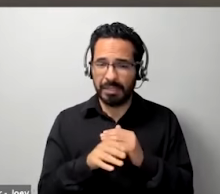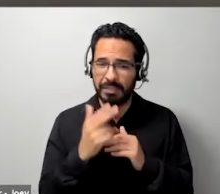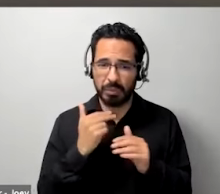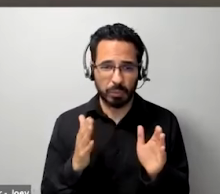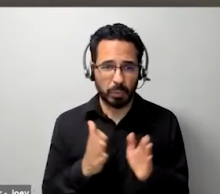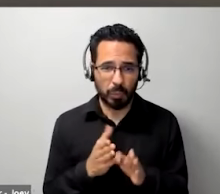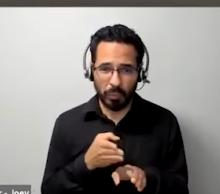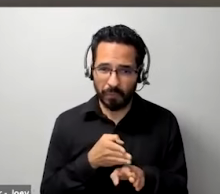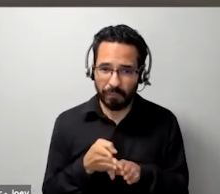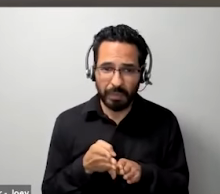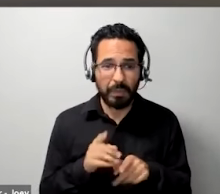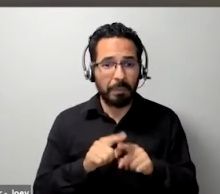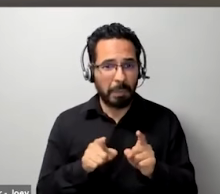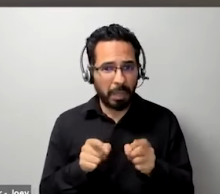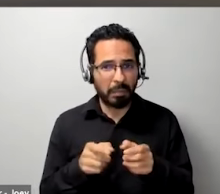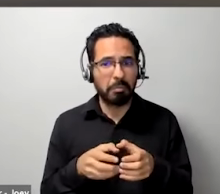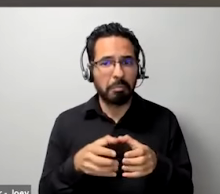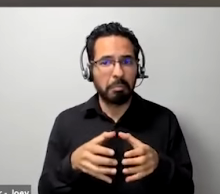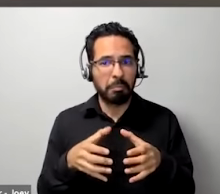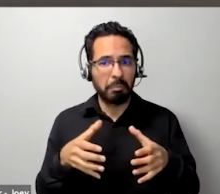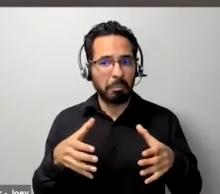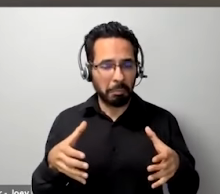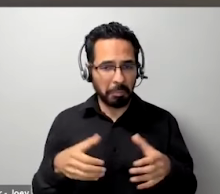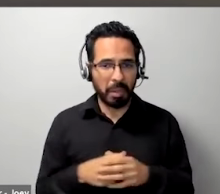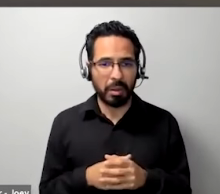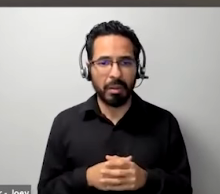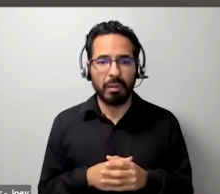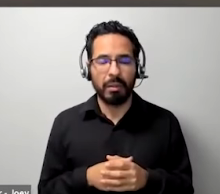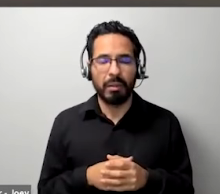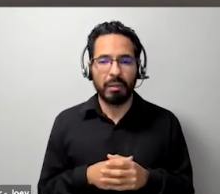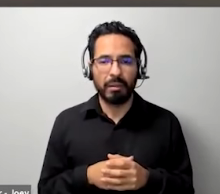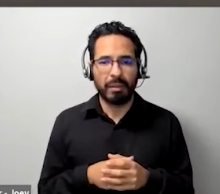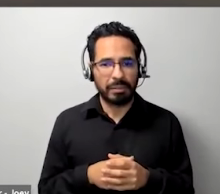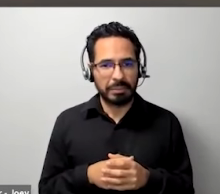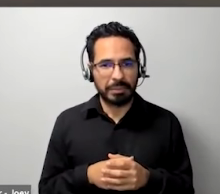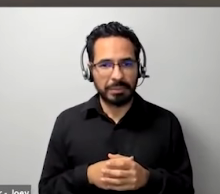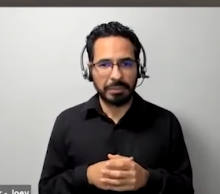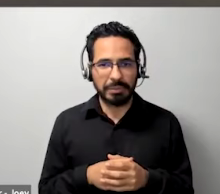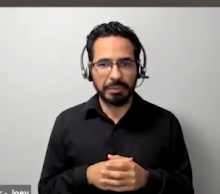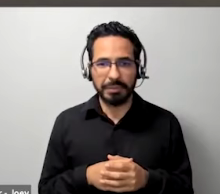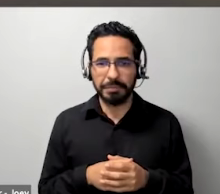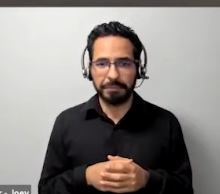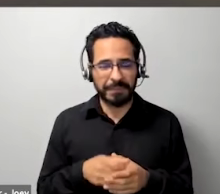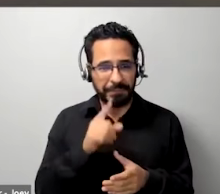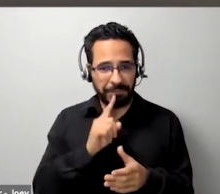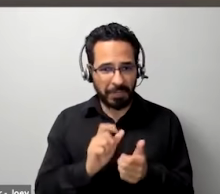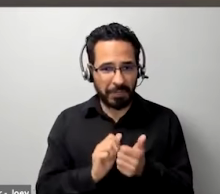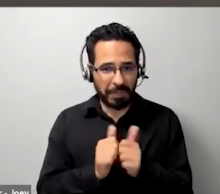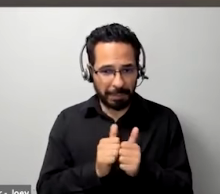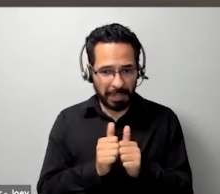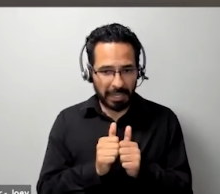that is rapidly expanding, and is quite a competitive to get into.